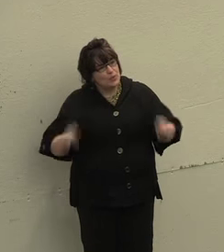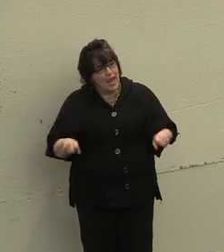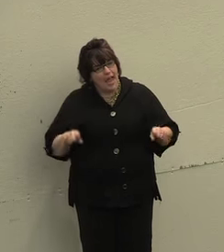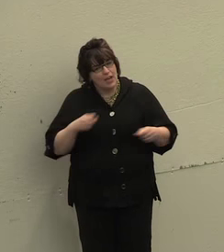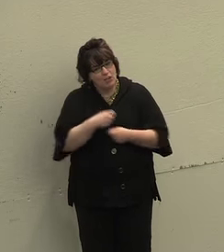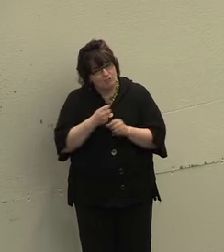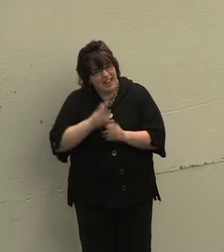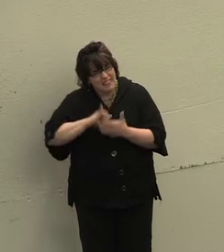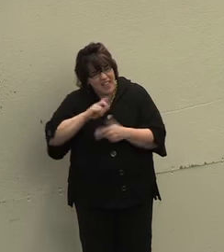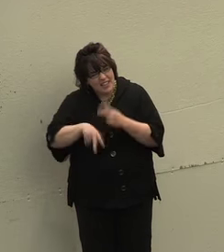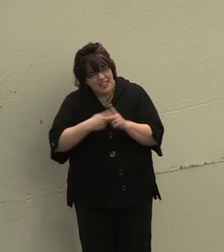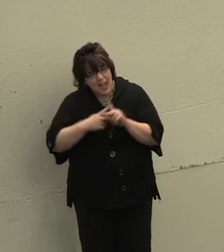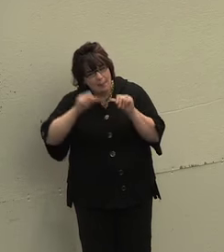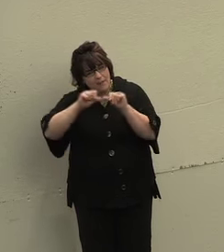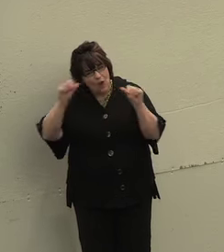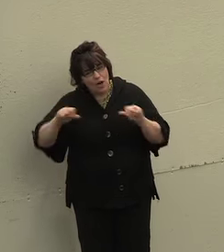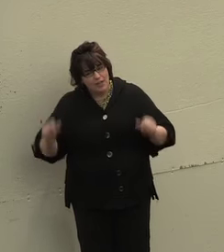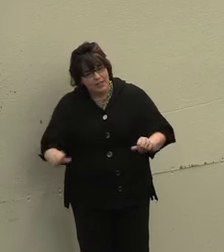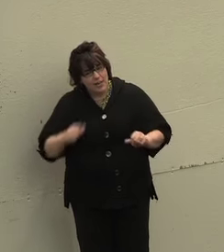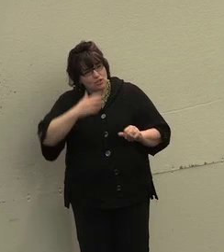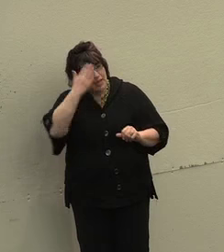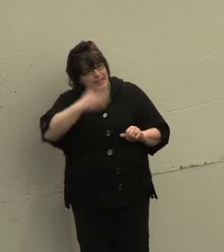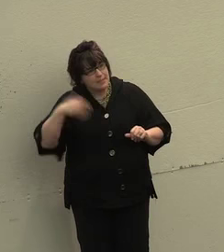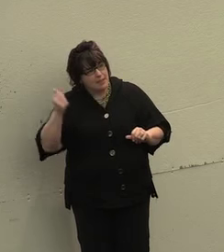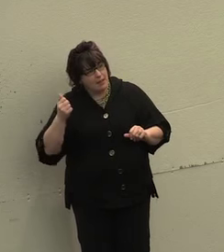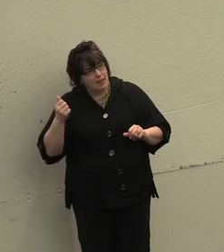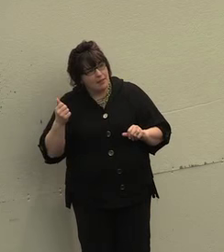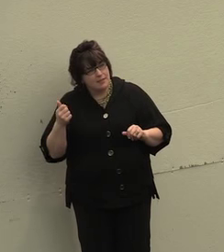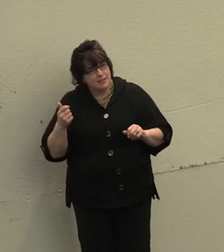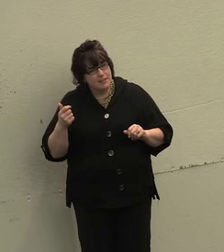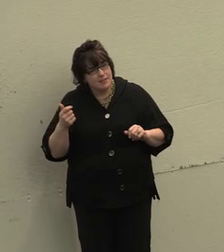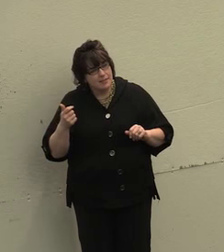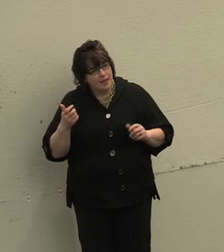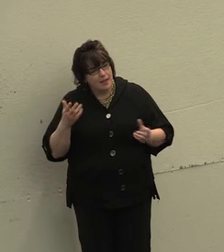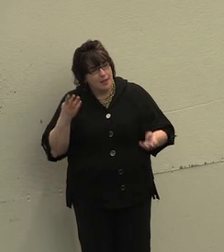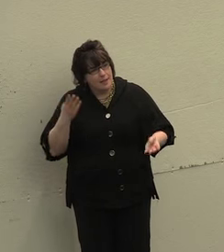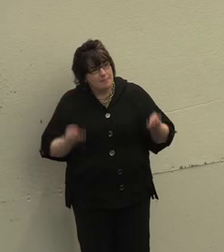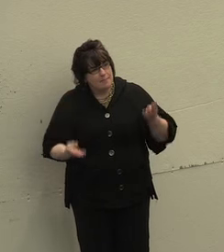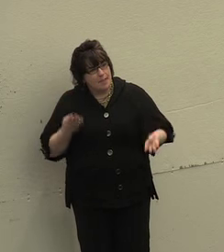is because that Japanese people can